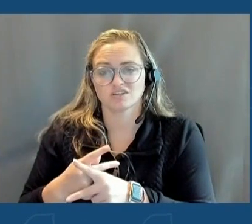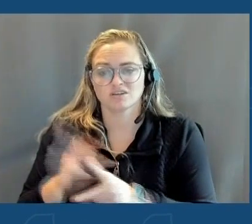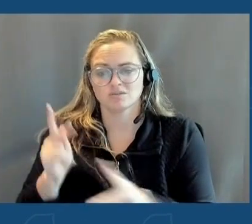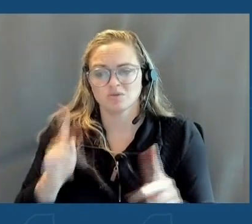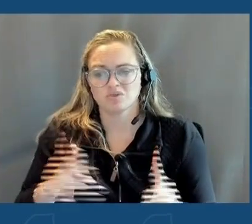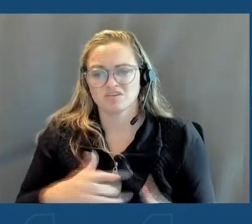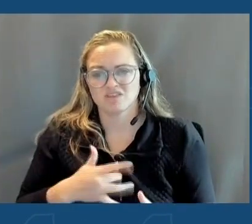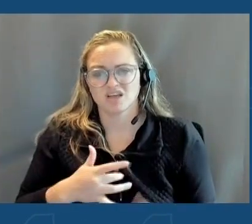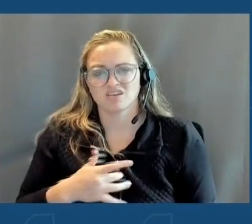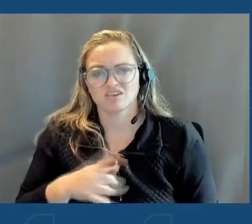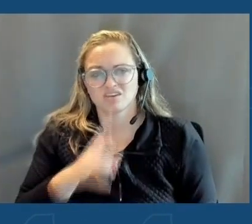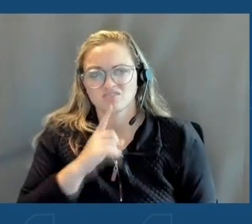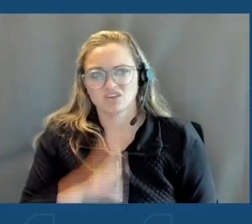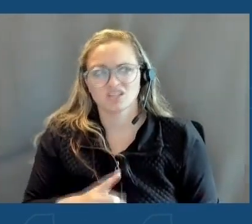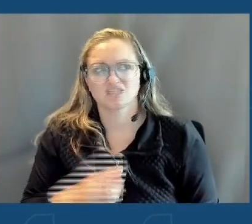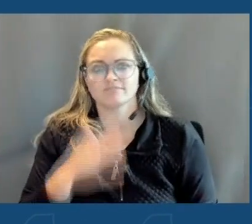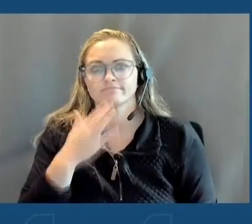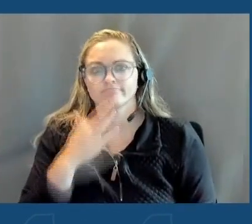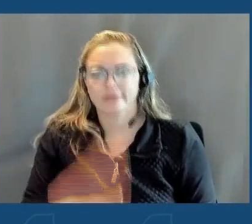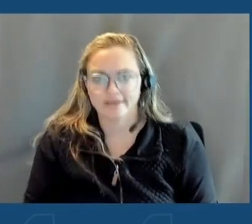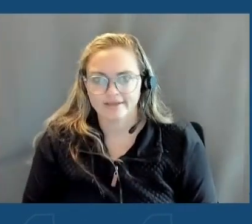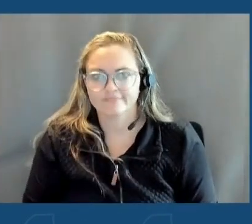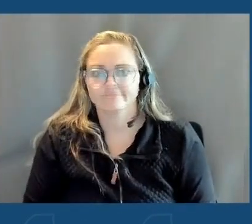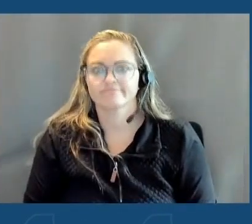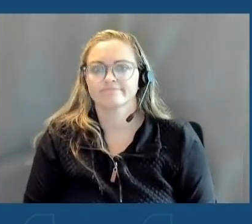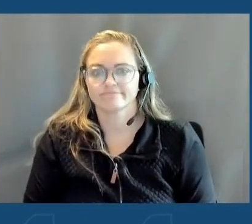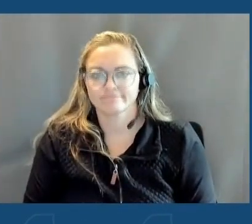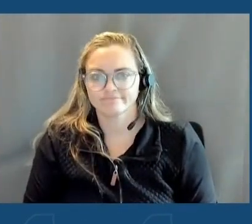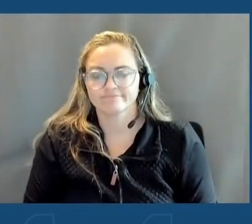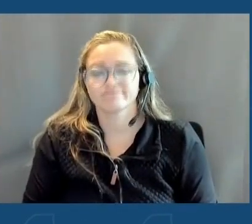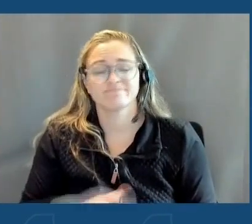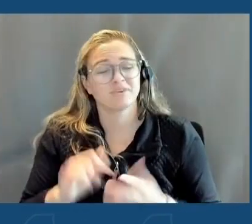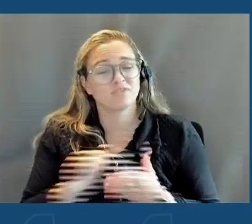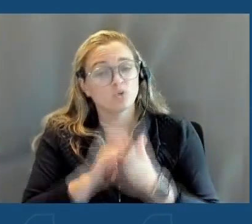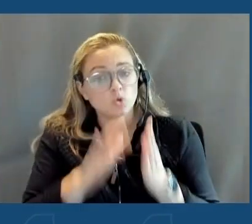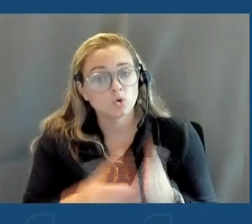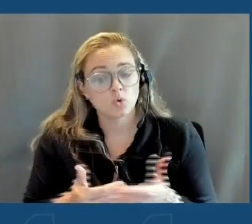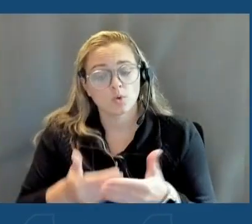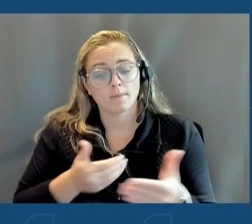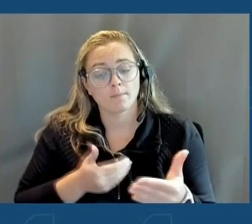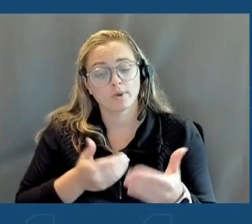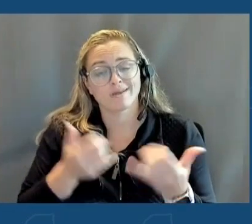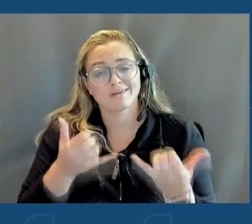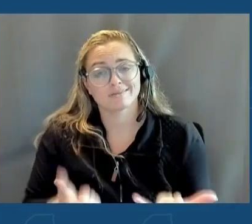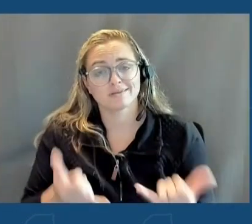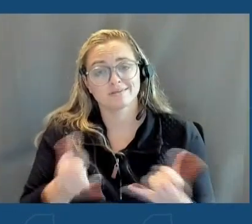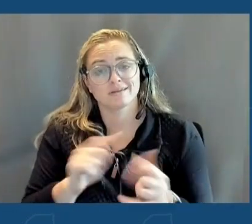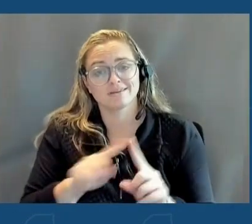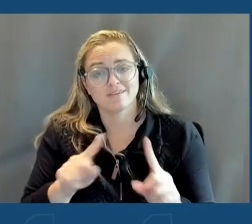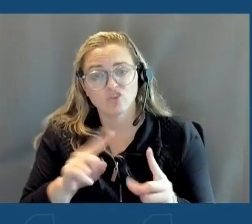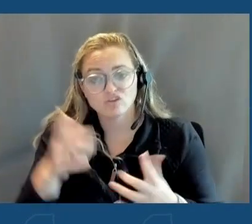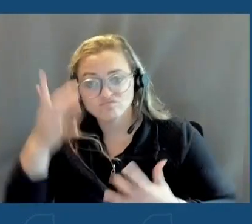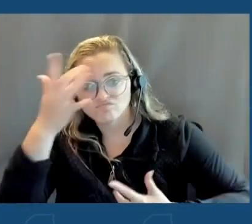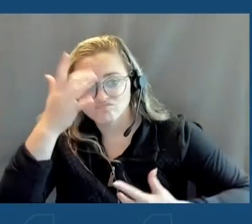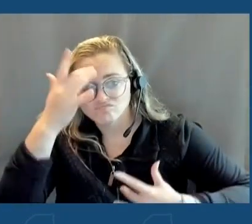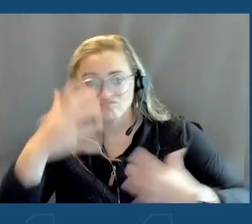LONGER. YOU DON'T NEED TO DO THAT, IT IS NOT NECESSARY. I HAVE TALKED TO SO MANY PEOPLE THAT GOT COVID AND BECAUSE